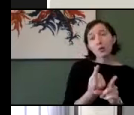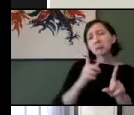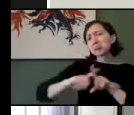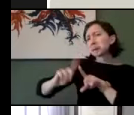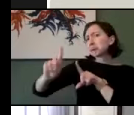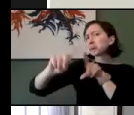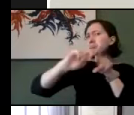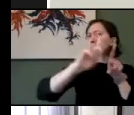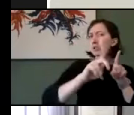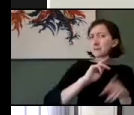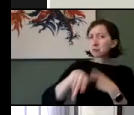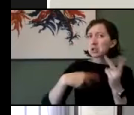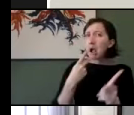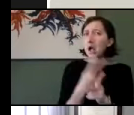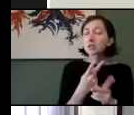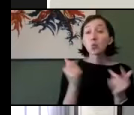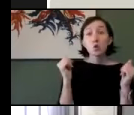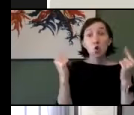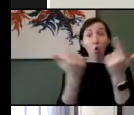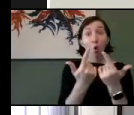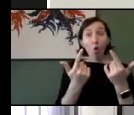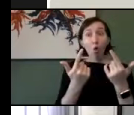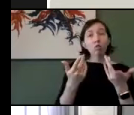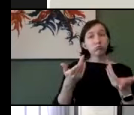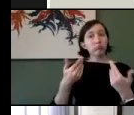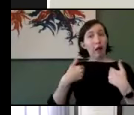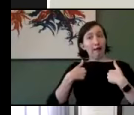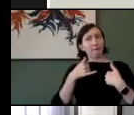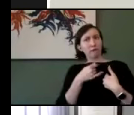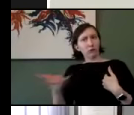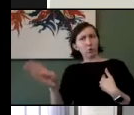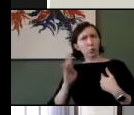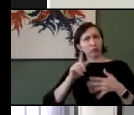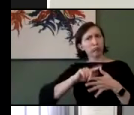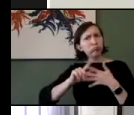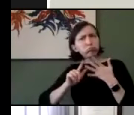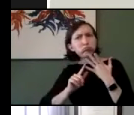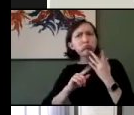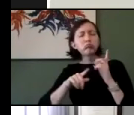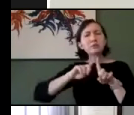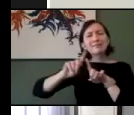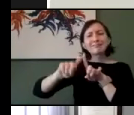We probably all own a number of each of them. Let's go through and talk about the differences,